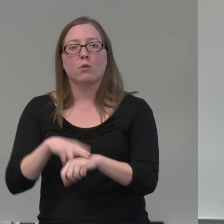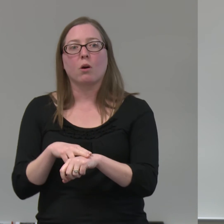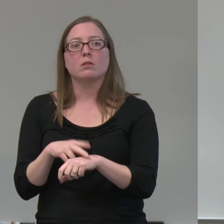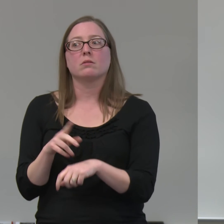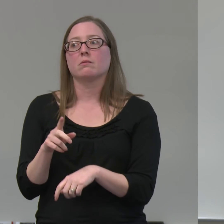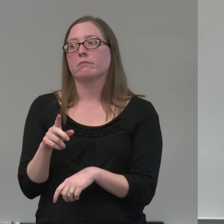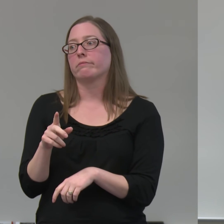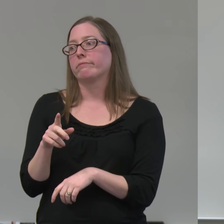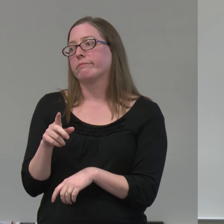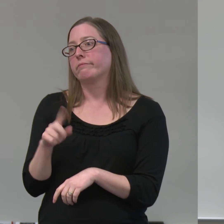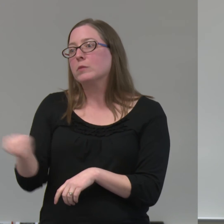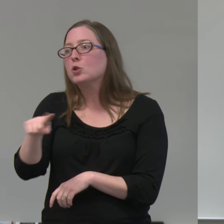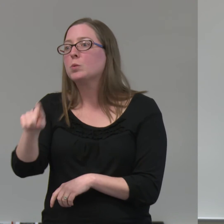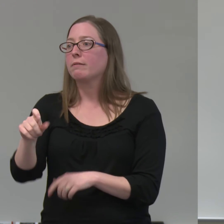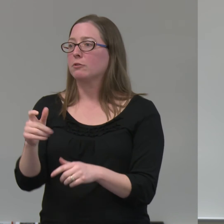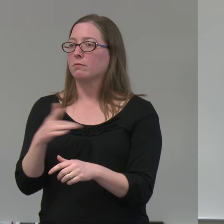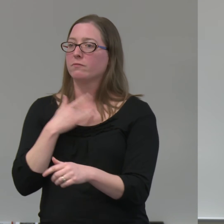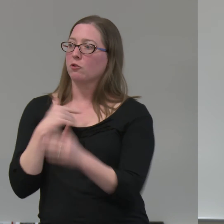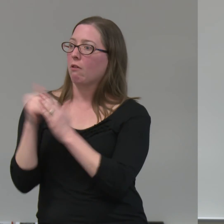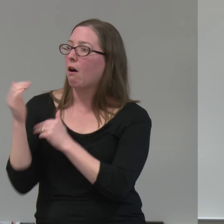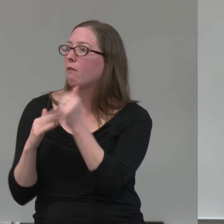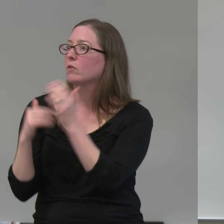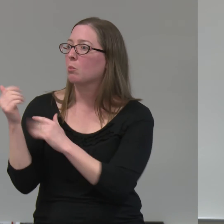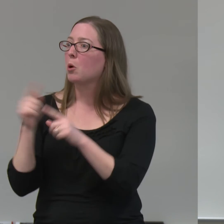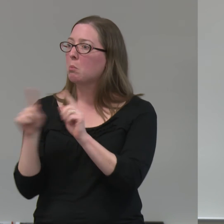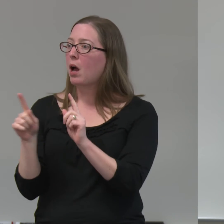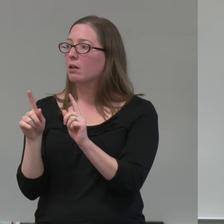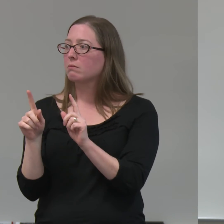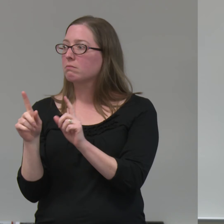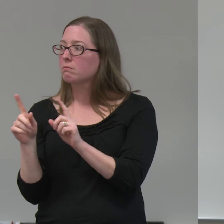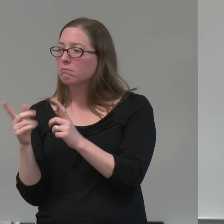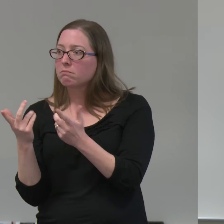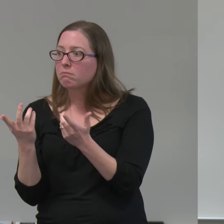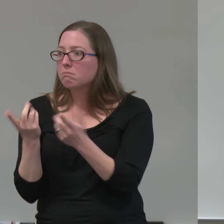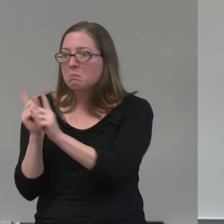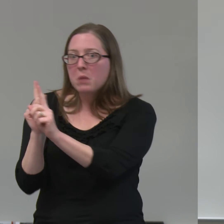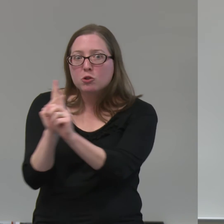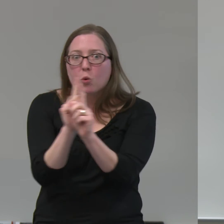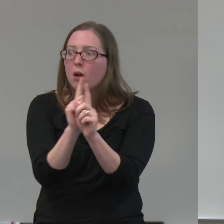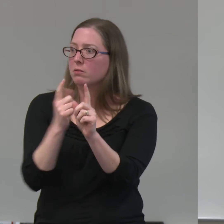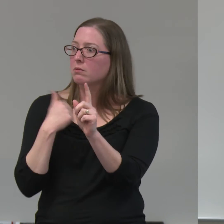what you feel comfortable with, but get advice on that. Make sure that it's understandable